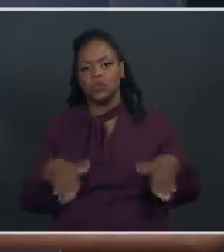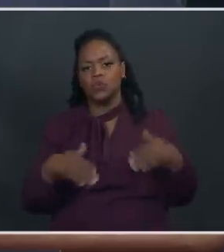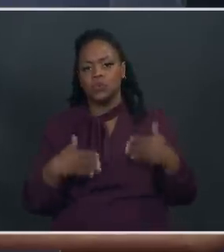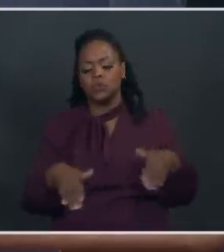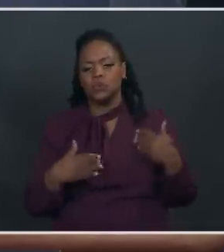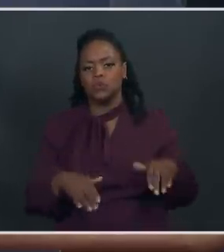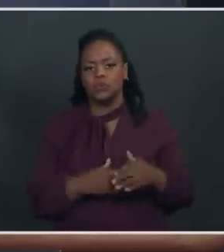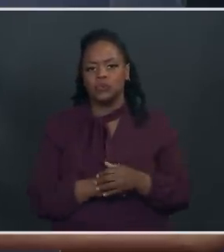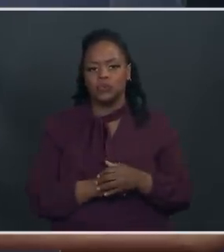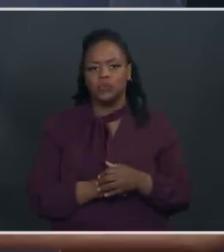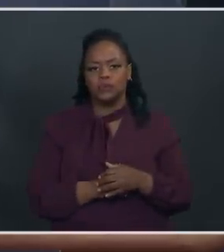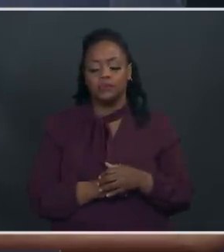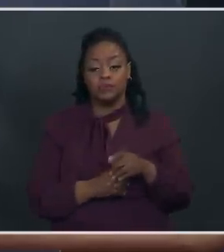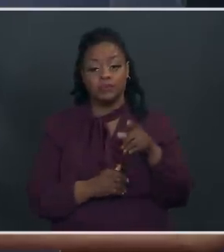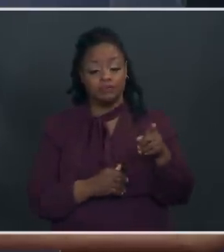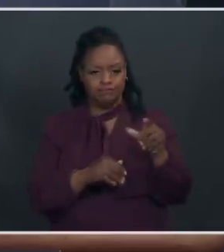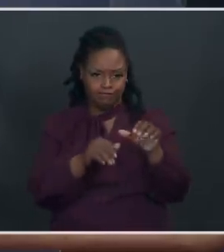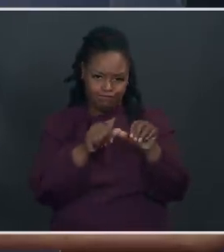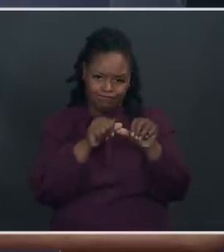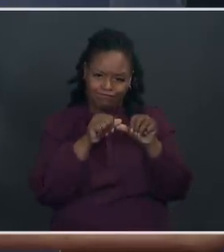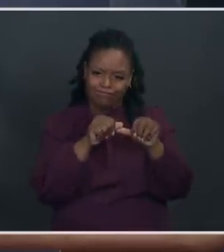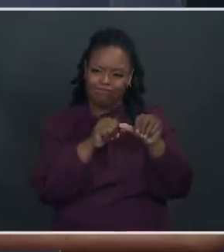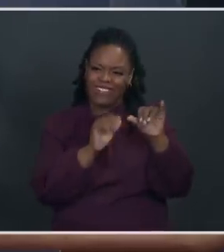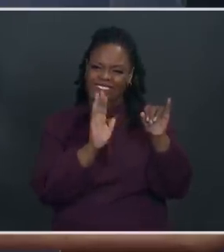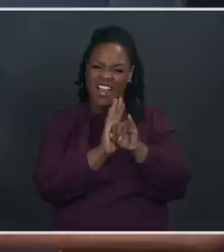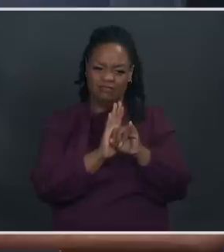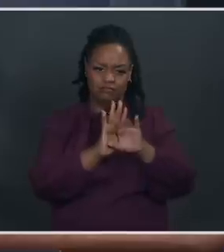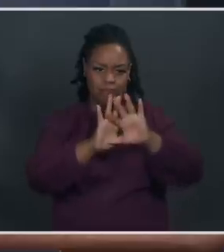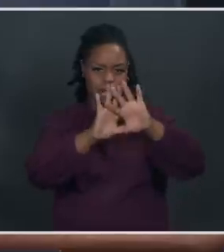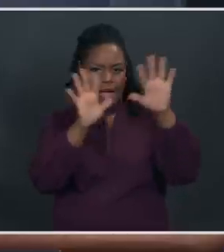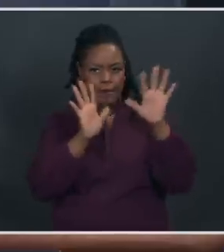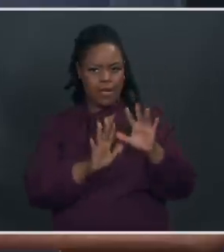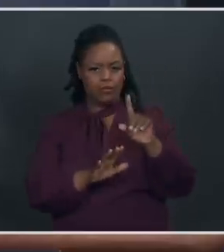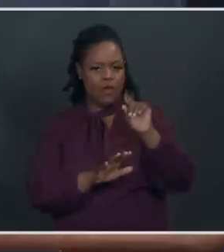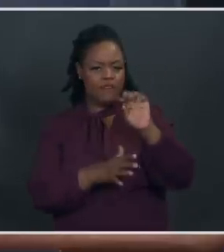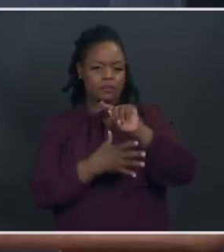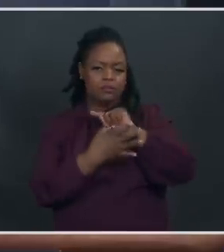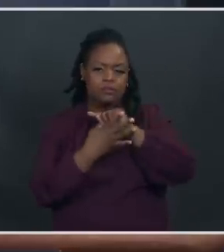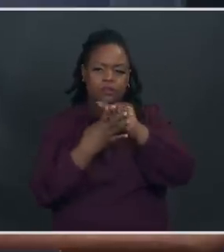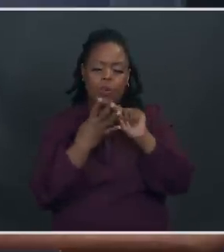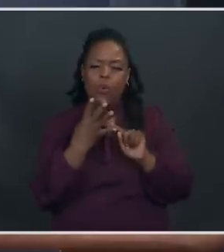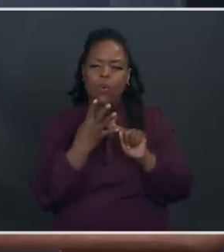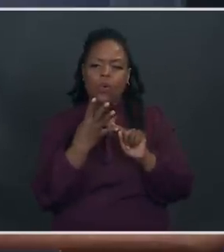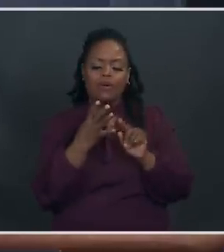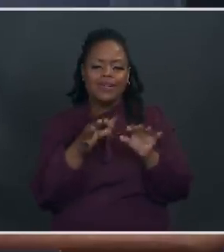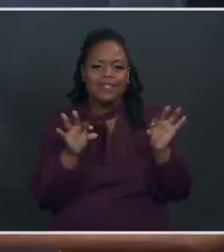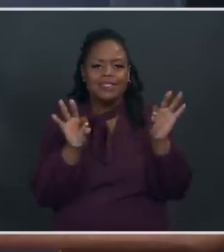identified the climate crisis as one of four interrelated existential crises